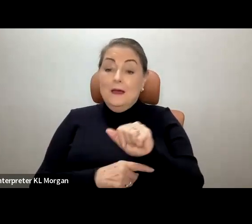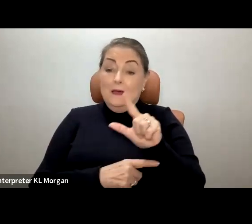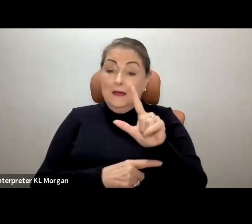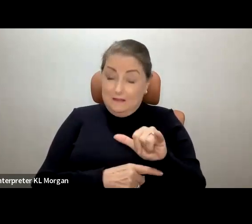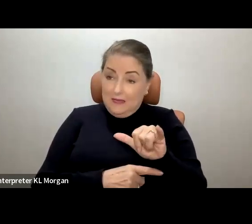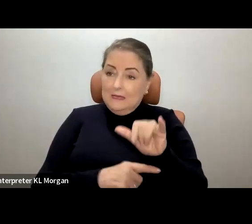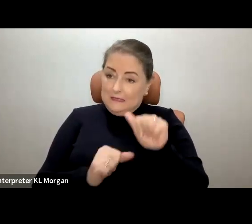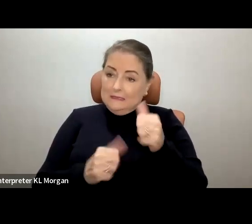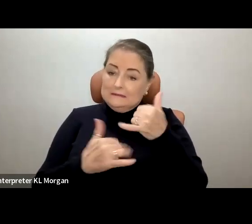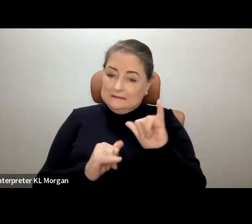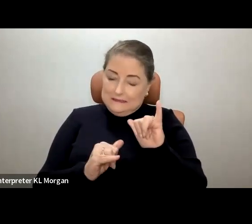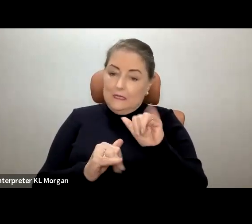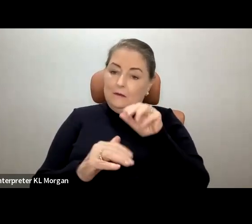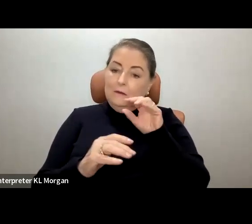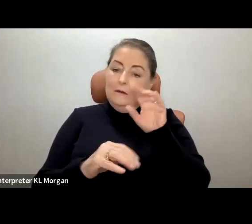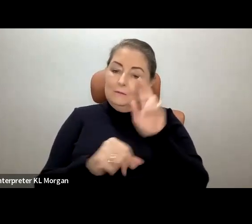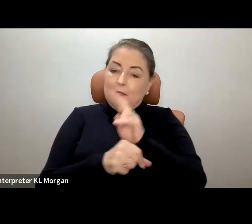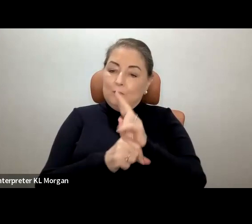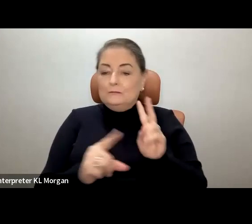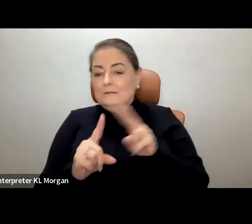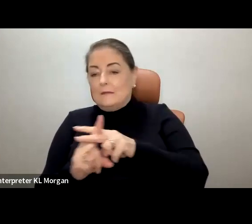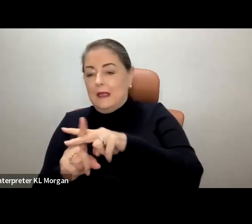still go to other systems, as I understand it, we can still use